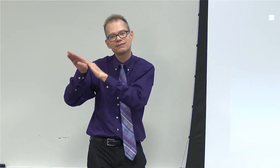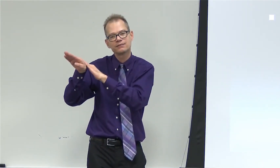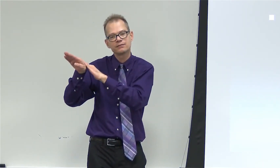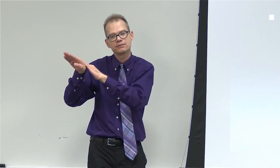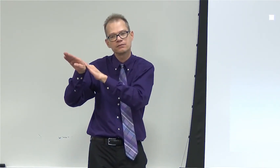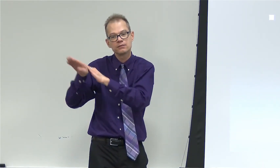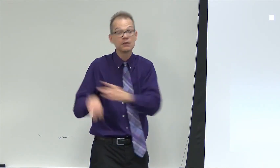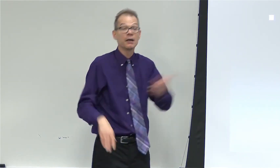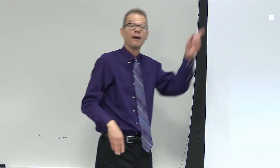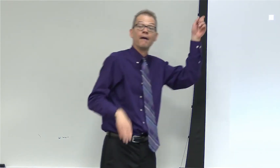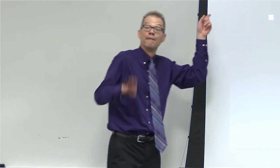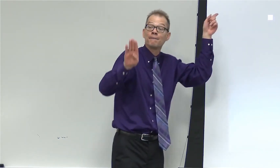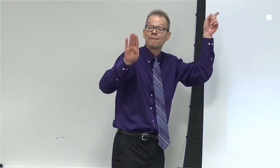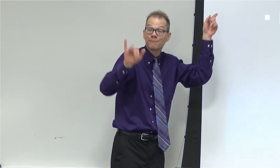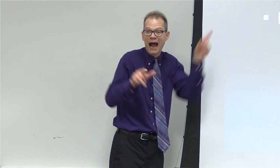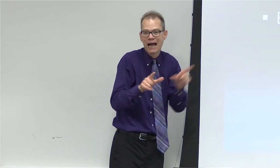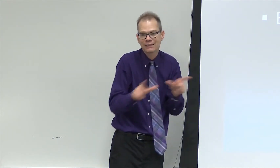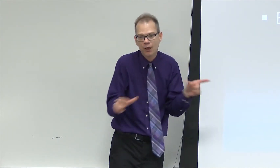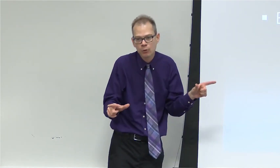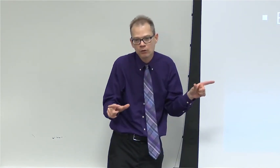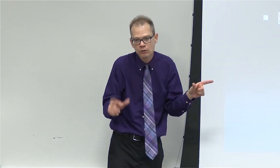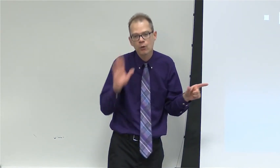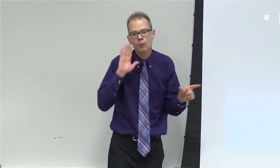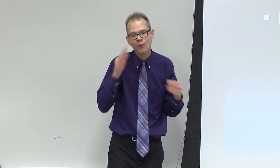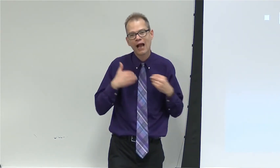Is it because of access?